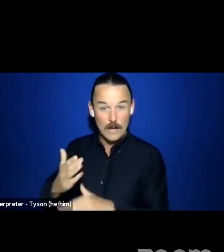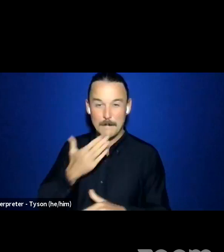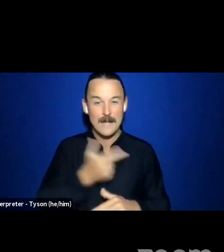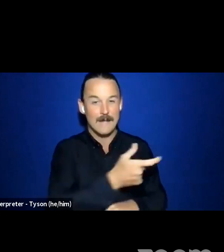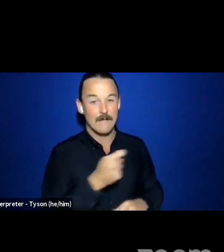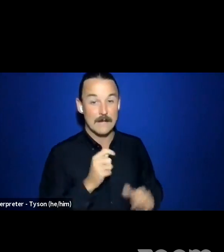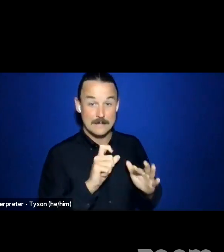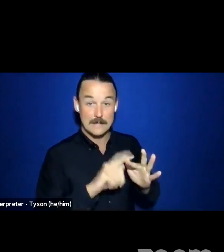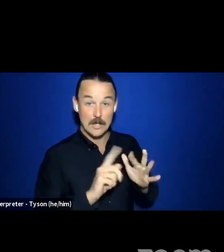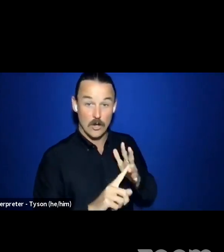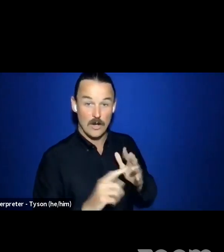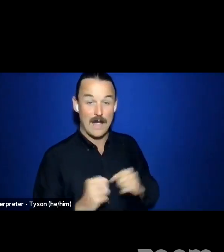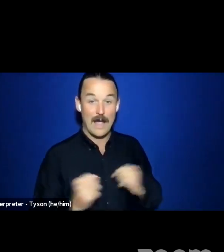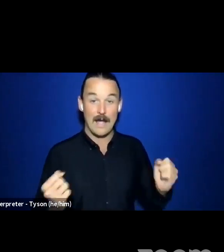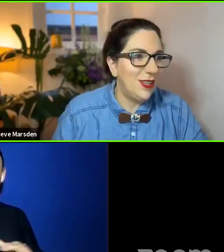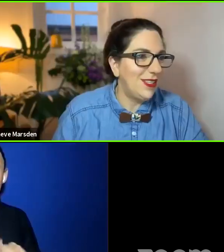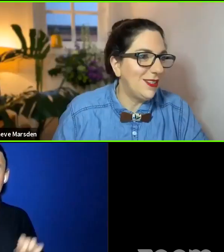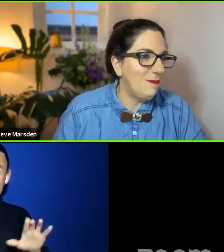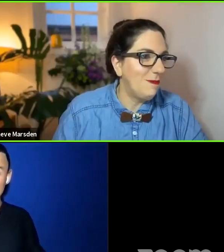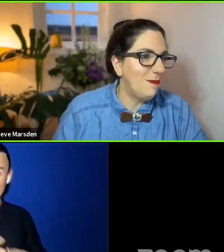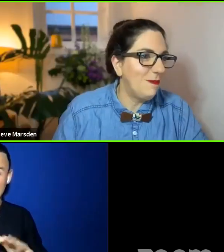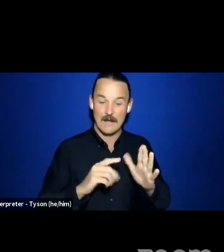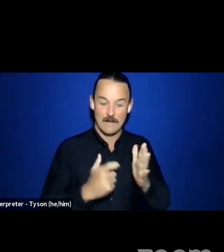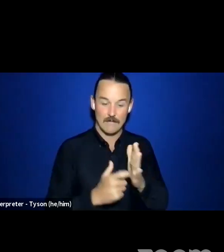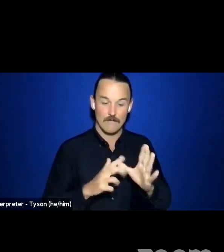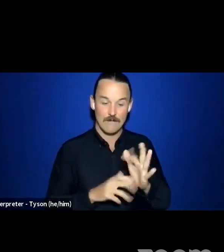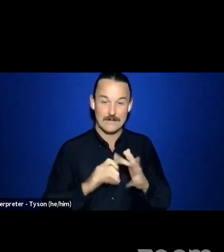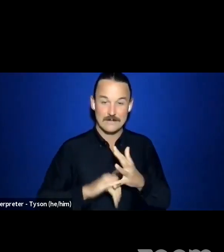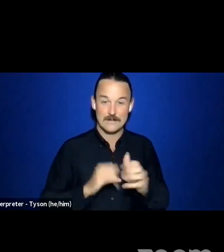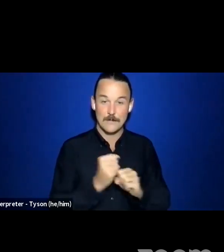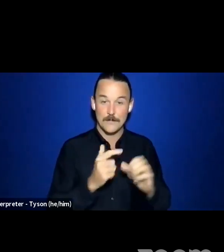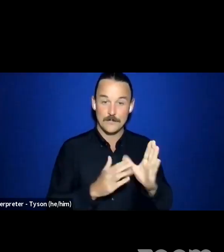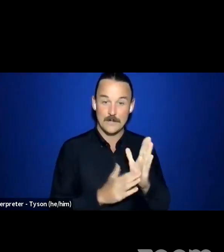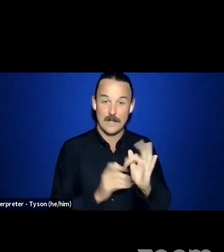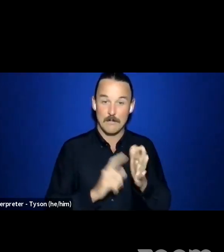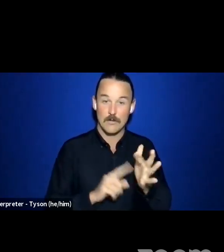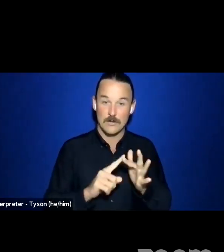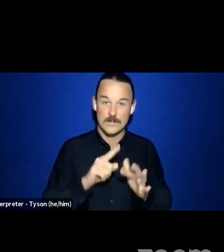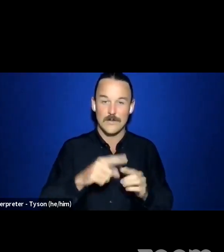him. nvite the CEO of nvite the CEO about for Australia, Francis gamble to say